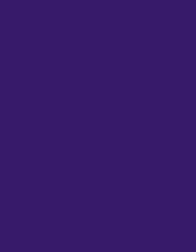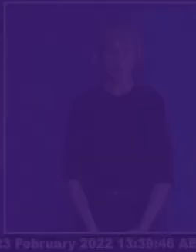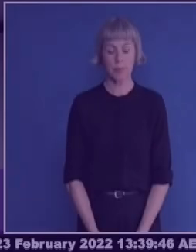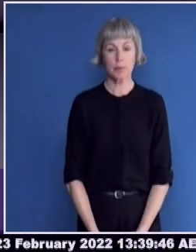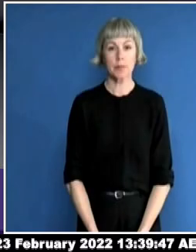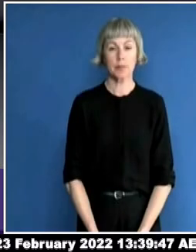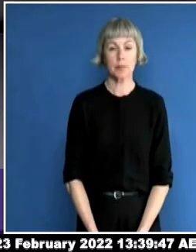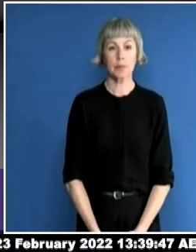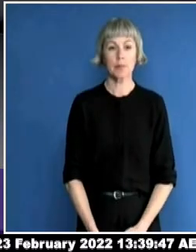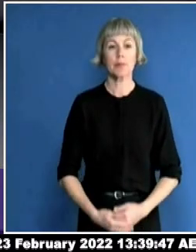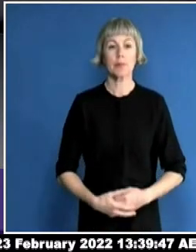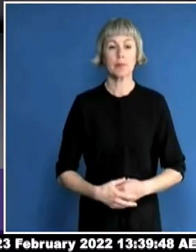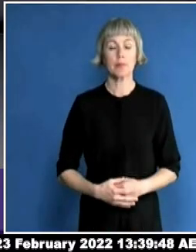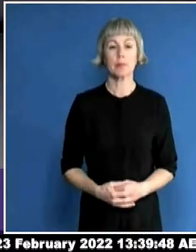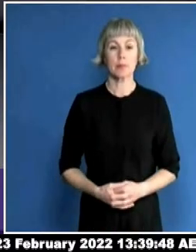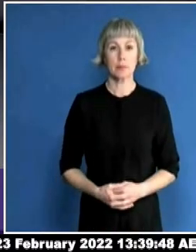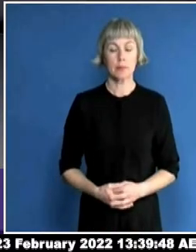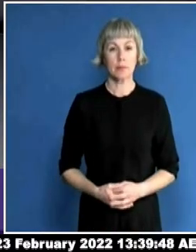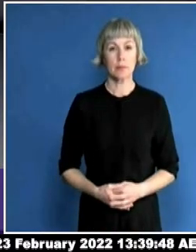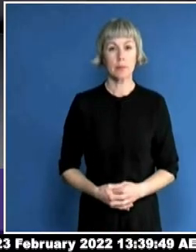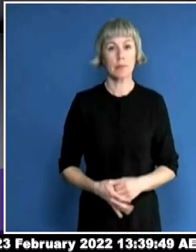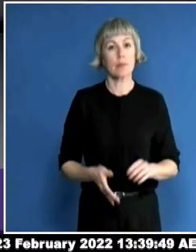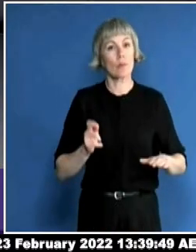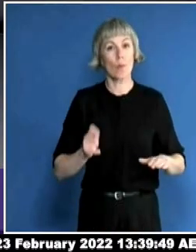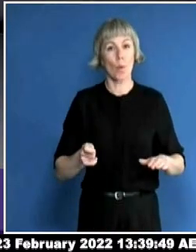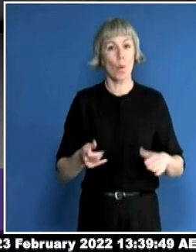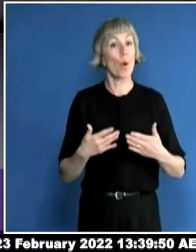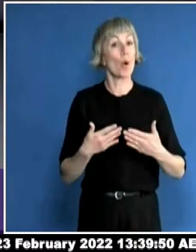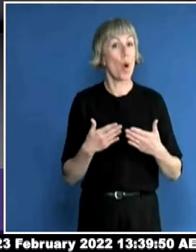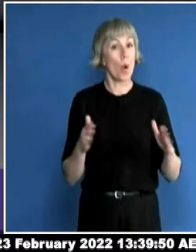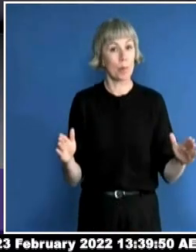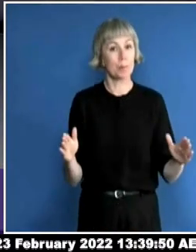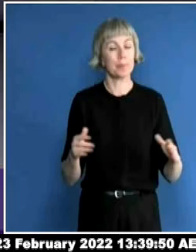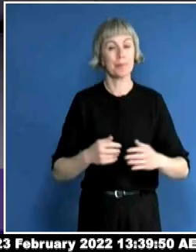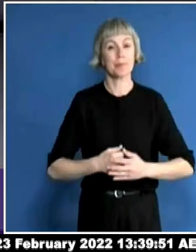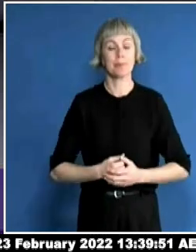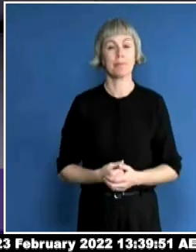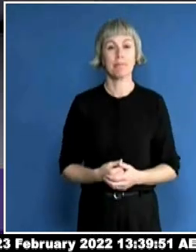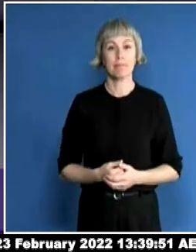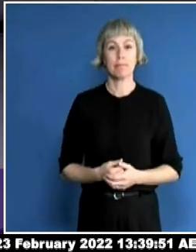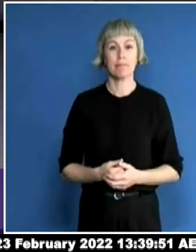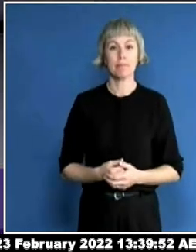Royal Commission is resumed. Yes, Ms Eastman. Thank you, Commissioners.